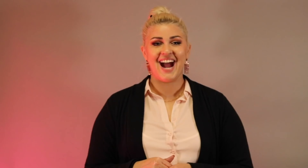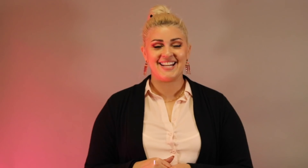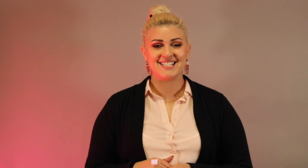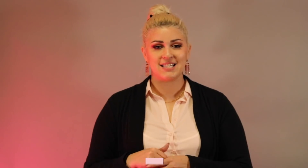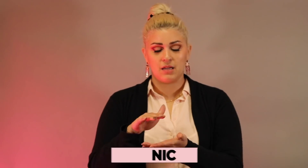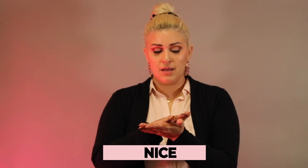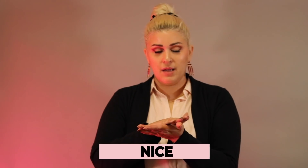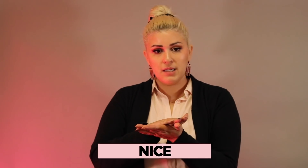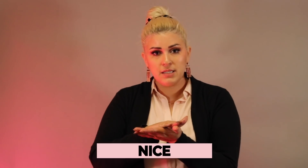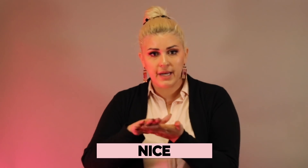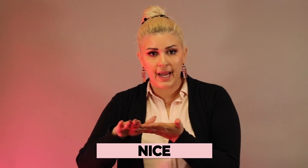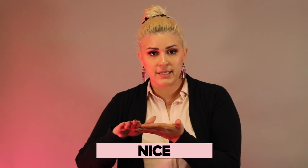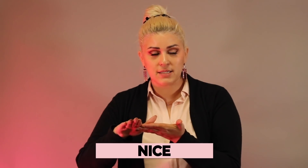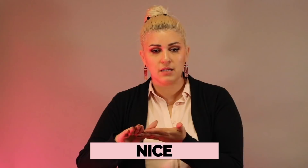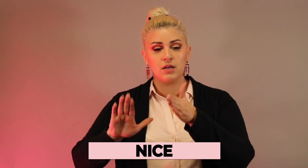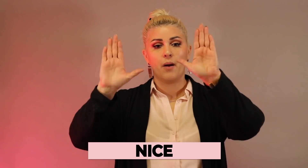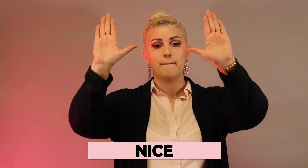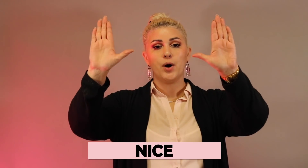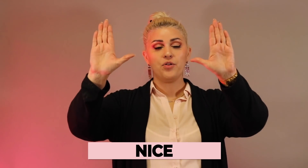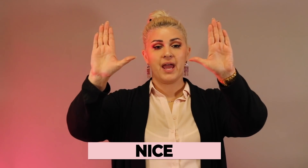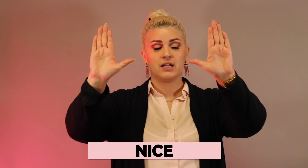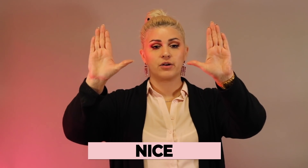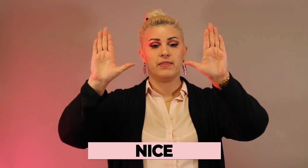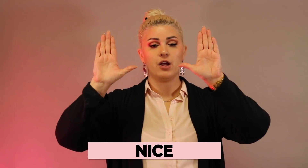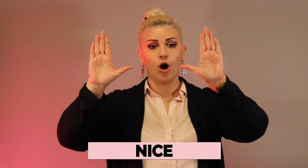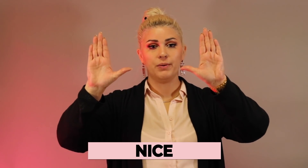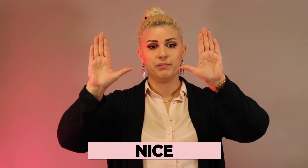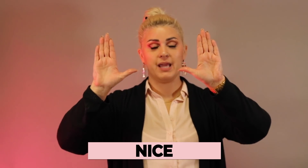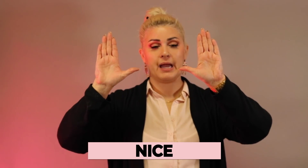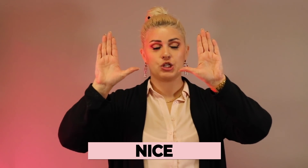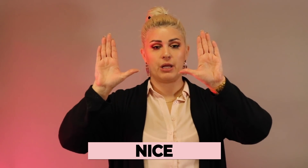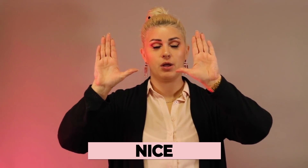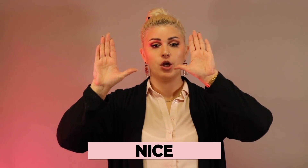Nice, nice. Both hands are in the open B hand shape.